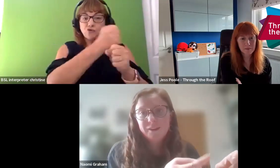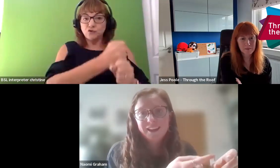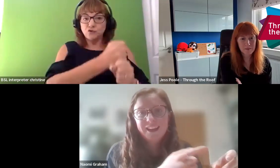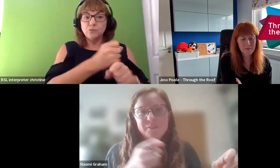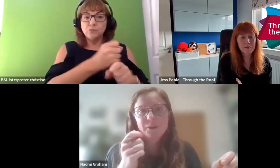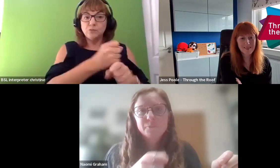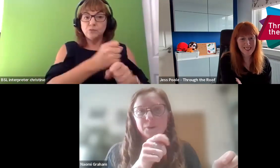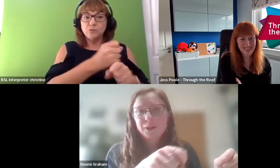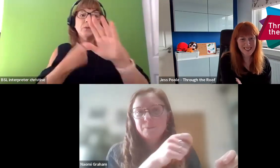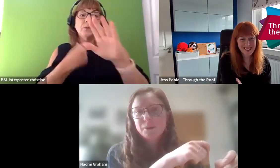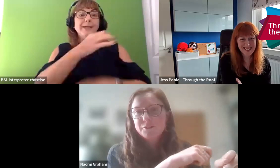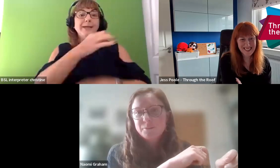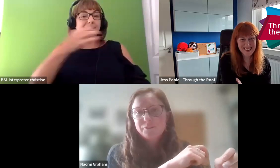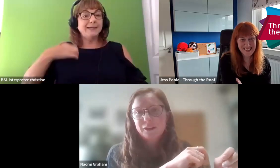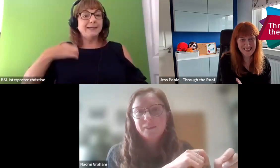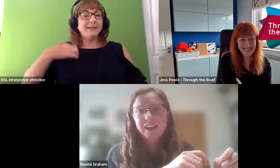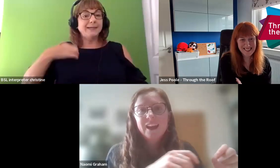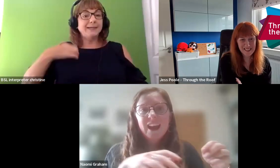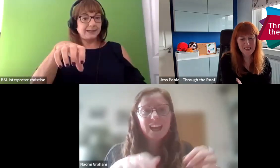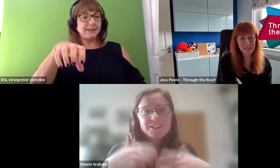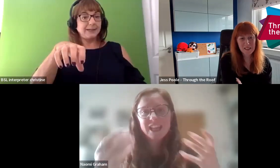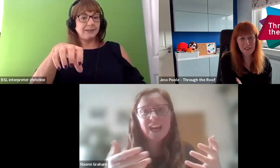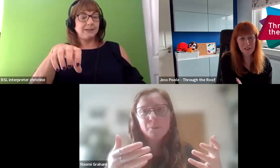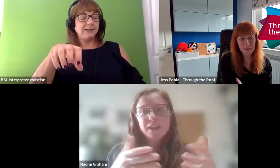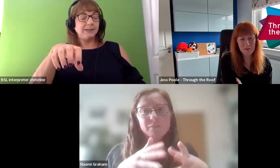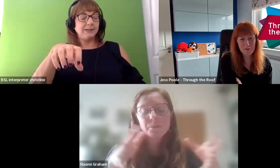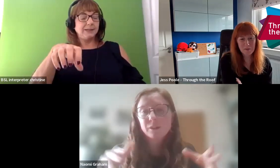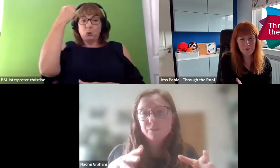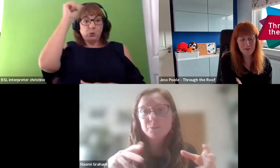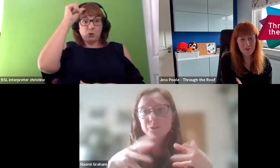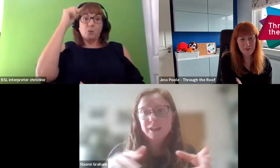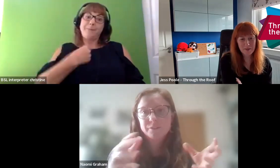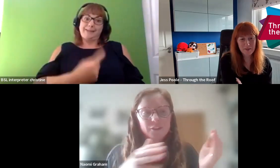I'm doing, and what I'm supposed to be following and actually that helps everybody feel more safe